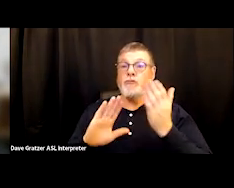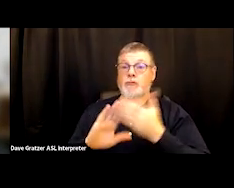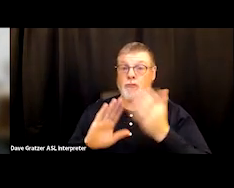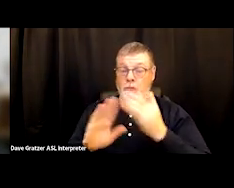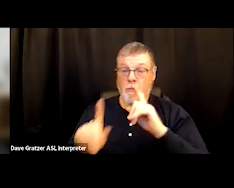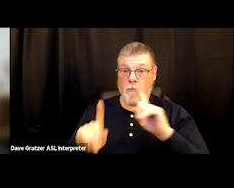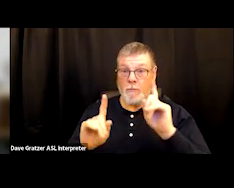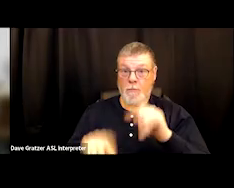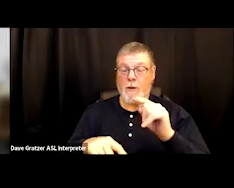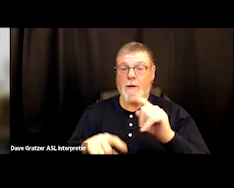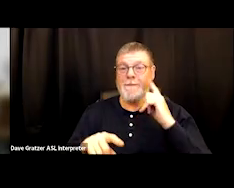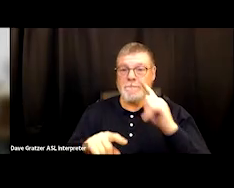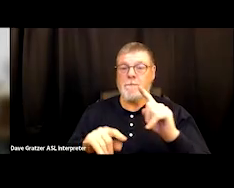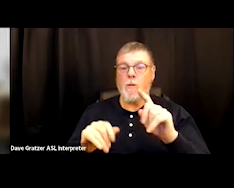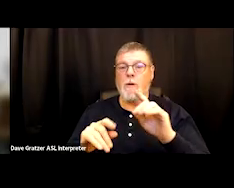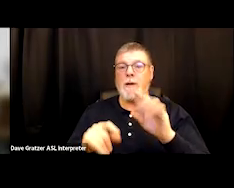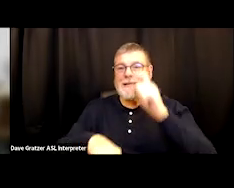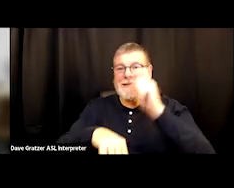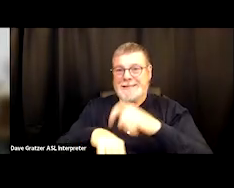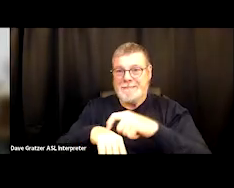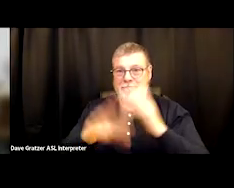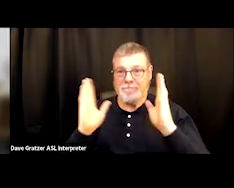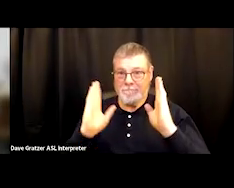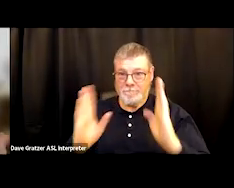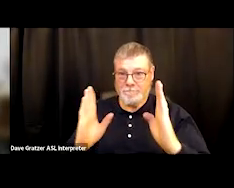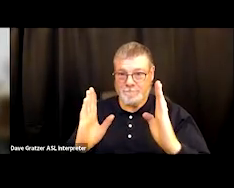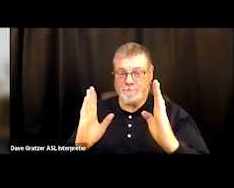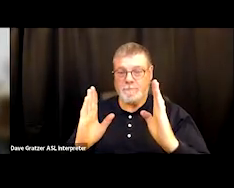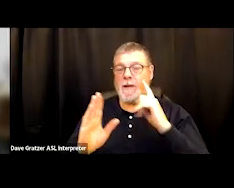for a designated timeframe. For example, you could say,